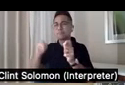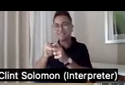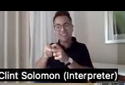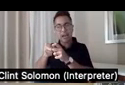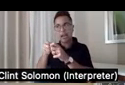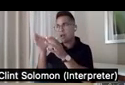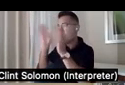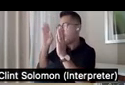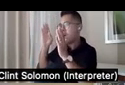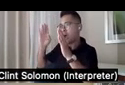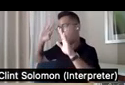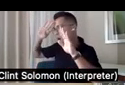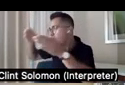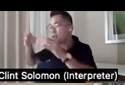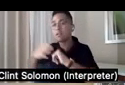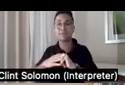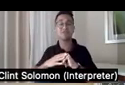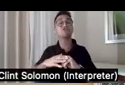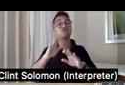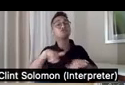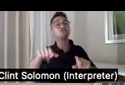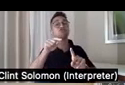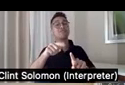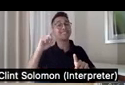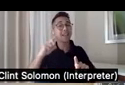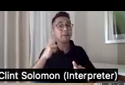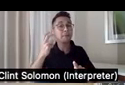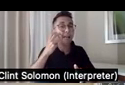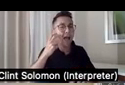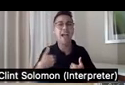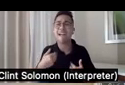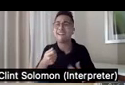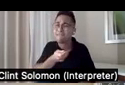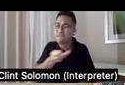children who are deafblind have very few opportunities to learn through observation